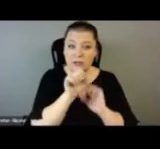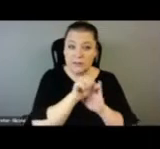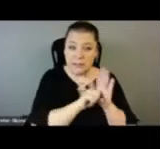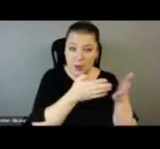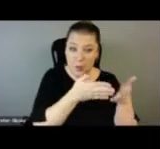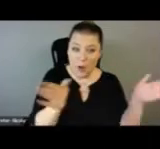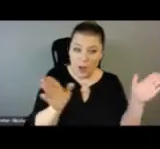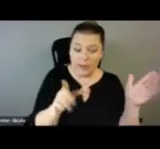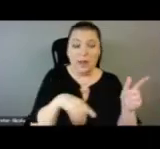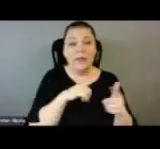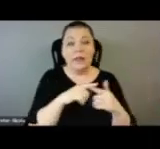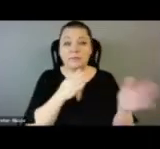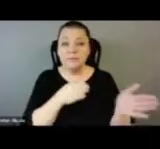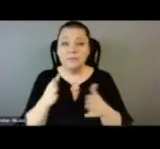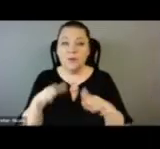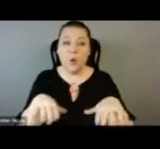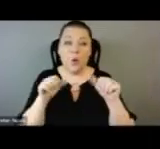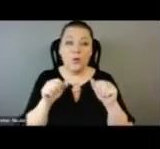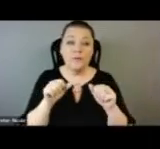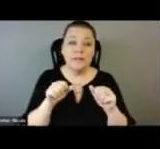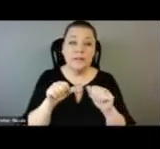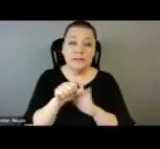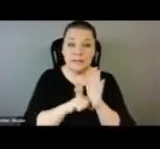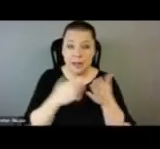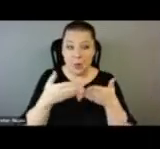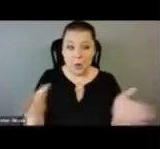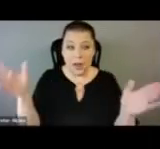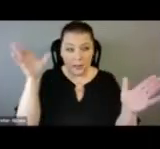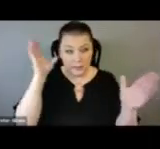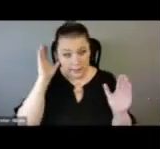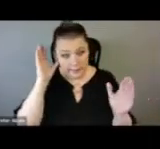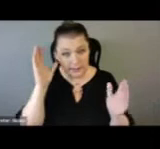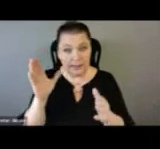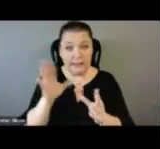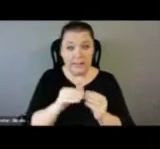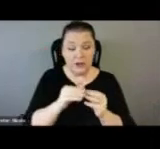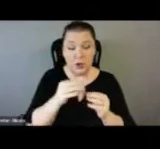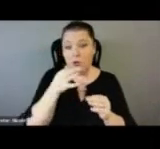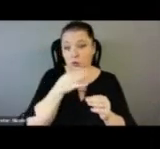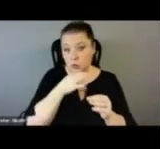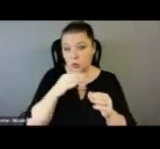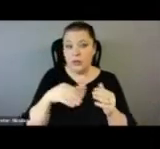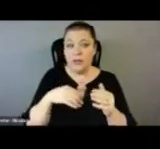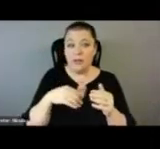going to be doing is hosting statewide listening sessions, that we're hoping to do that this next state fiscal year, to